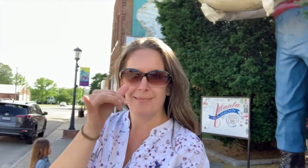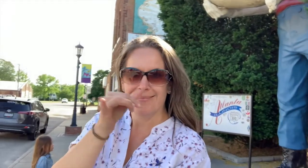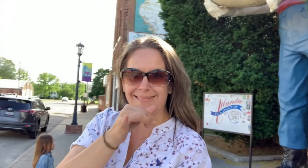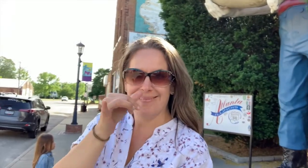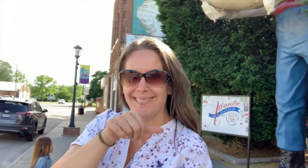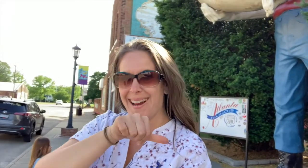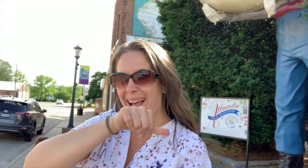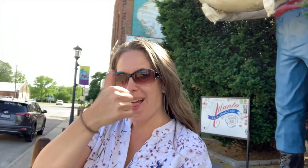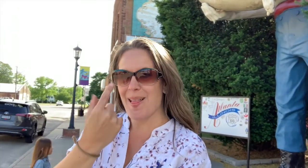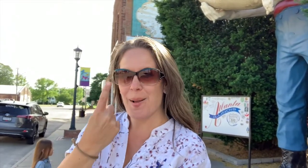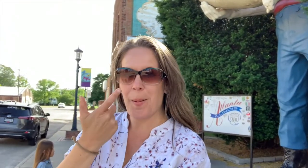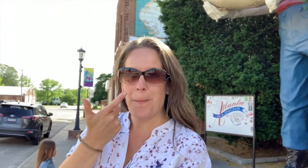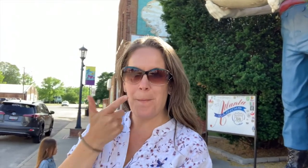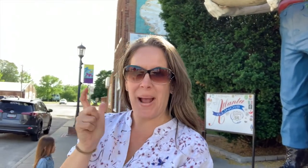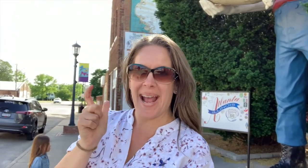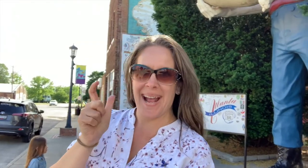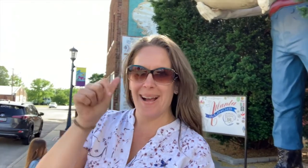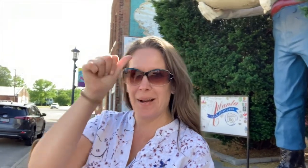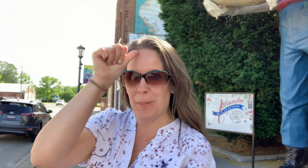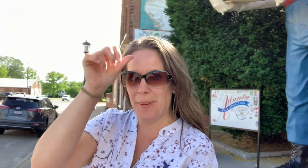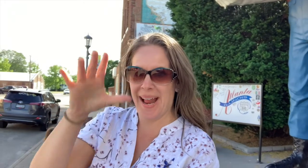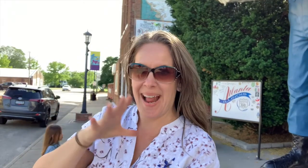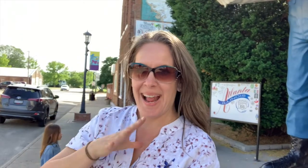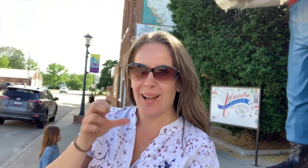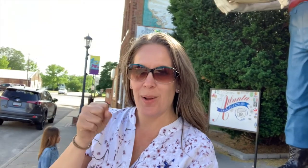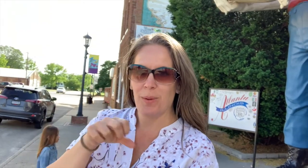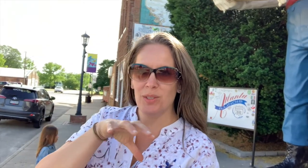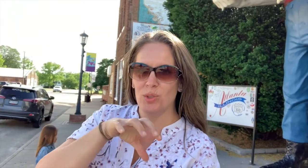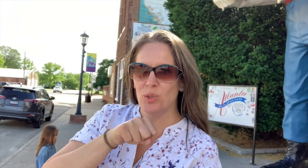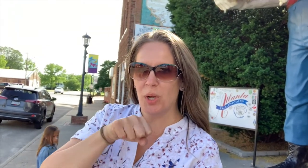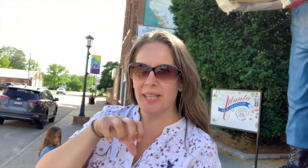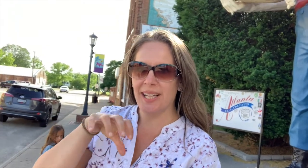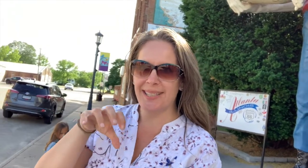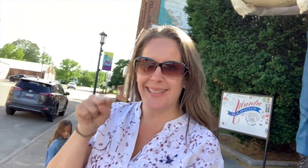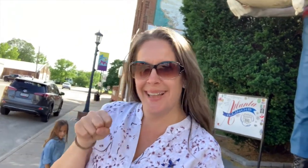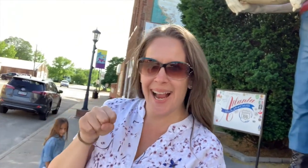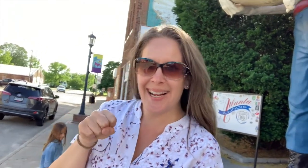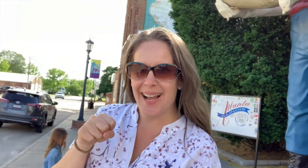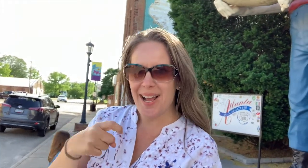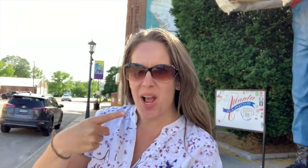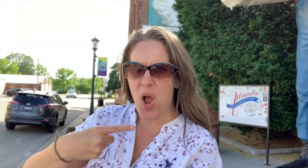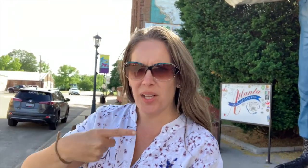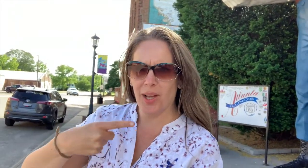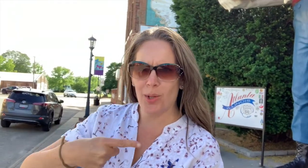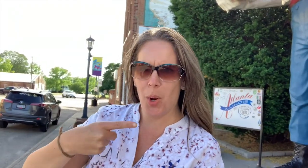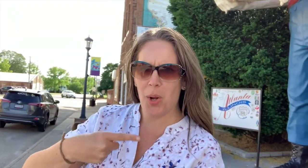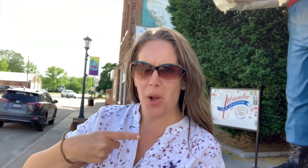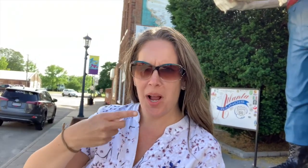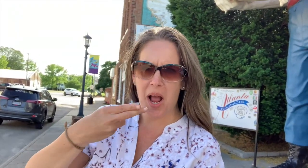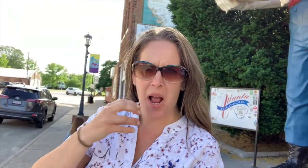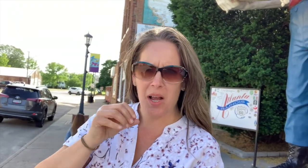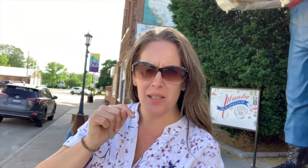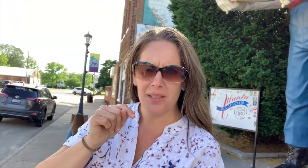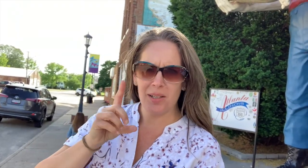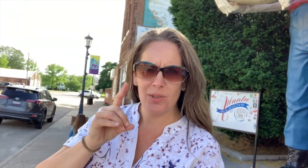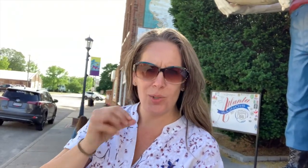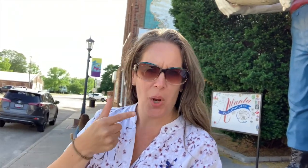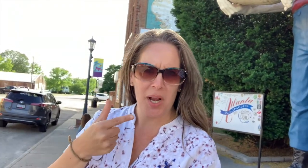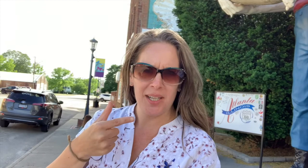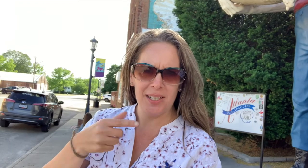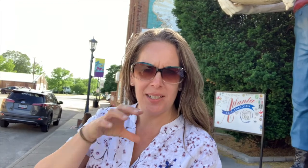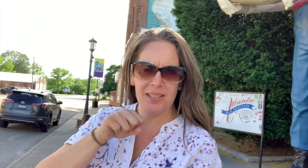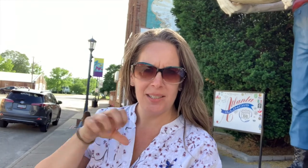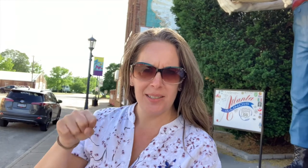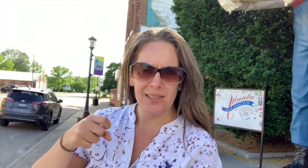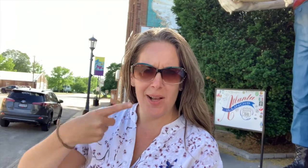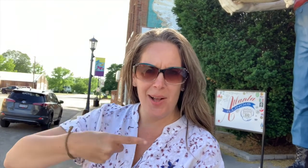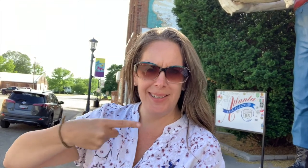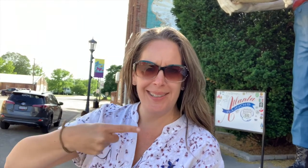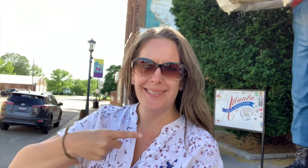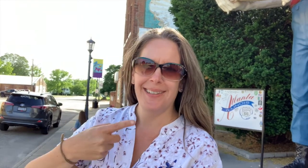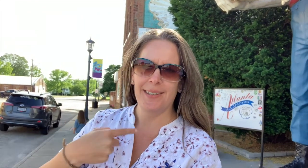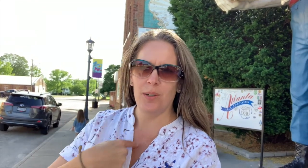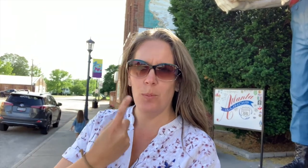Wow another giant man with hot dog.... is that sign language? (Giggling)